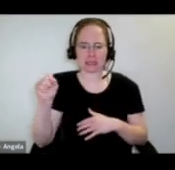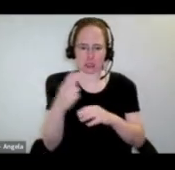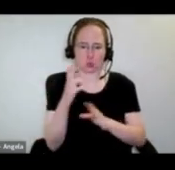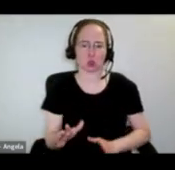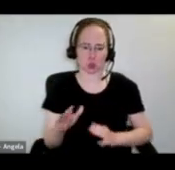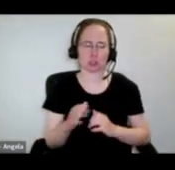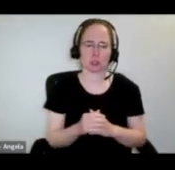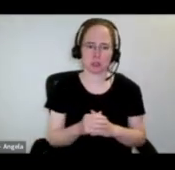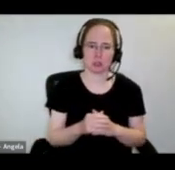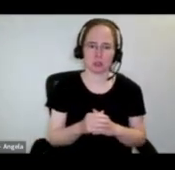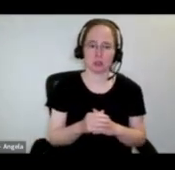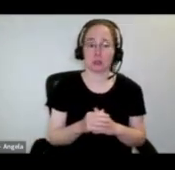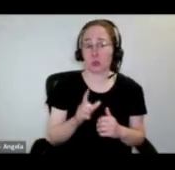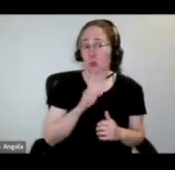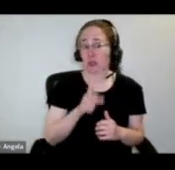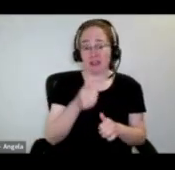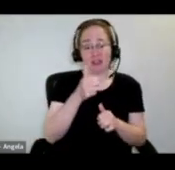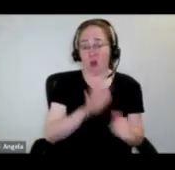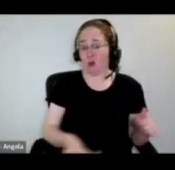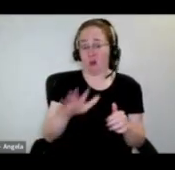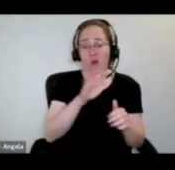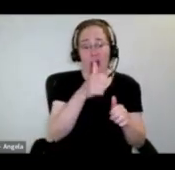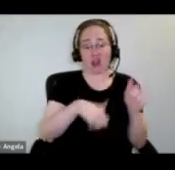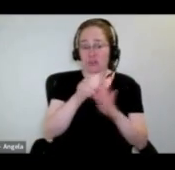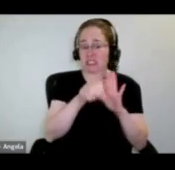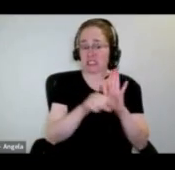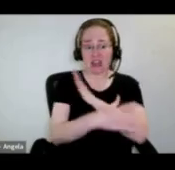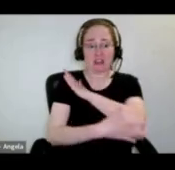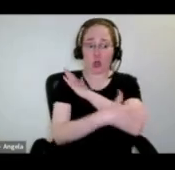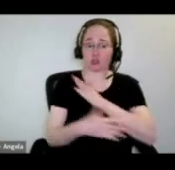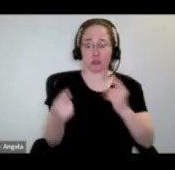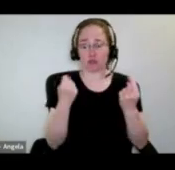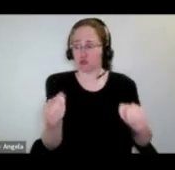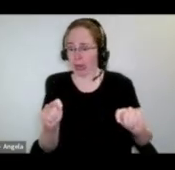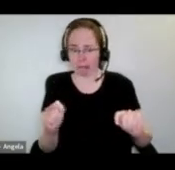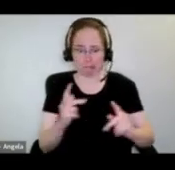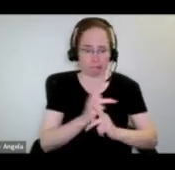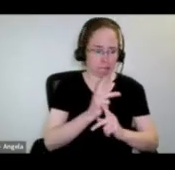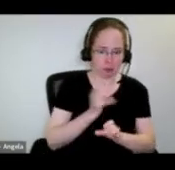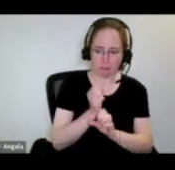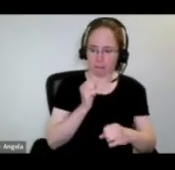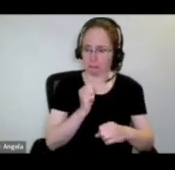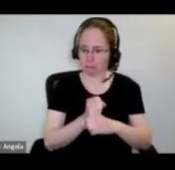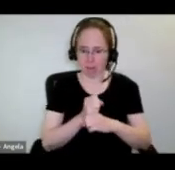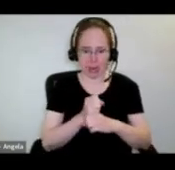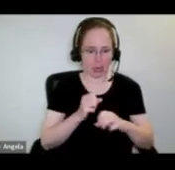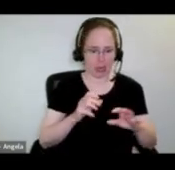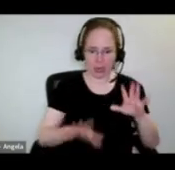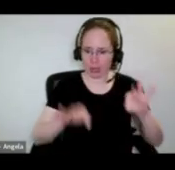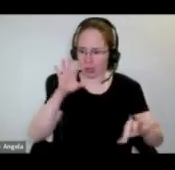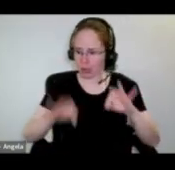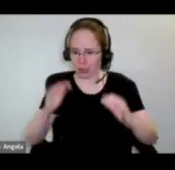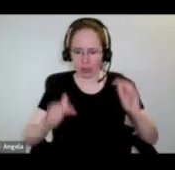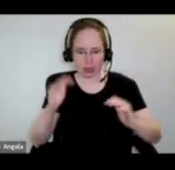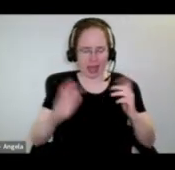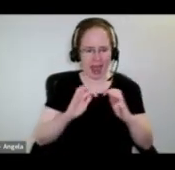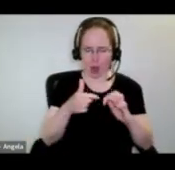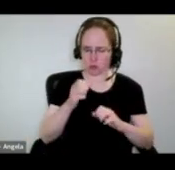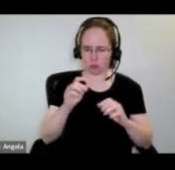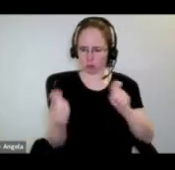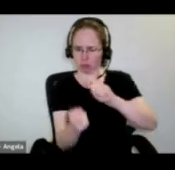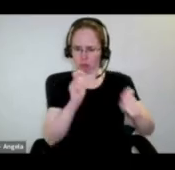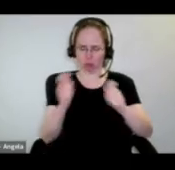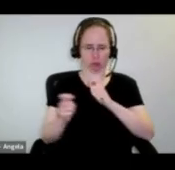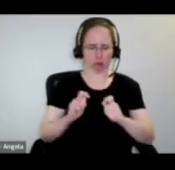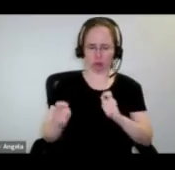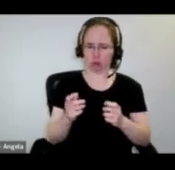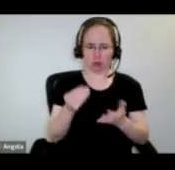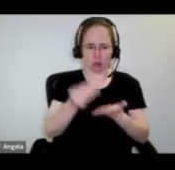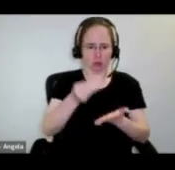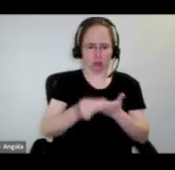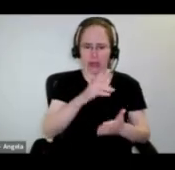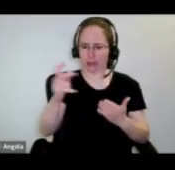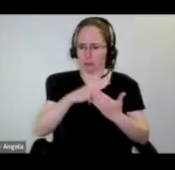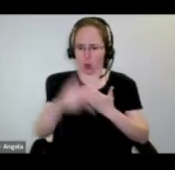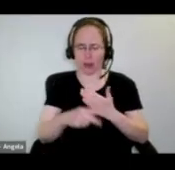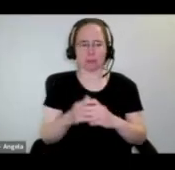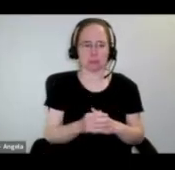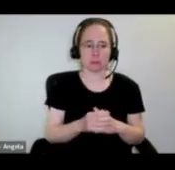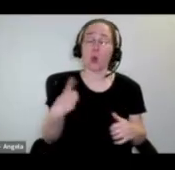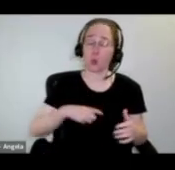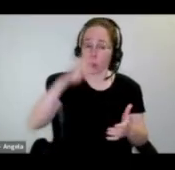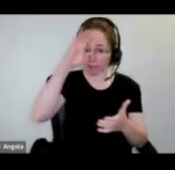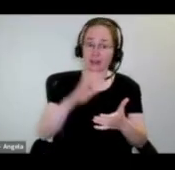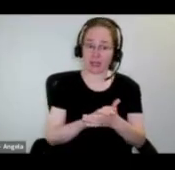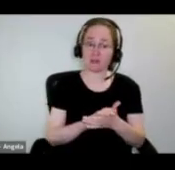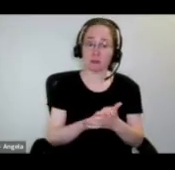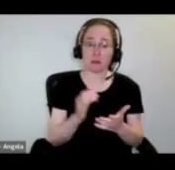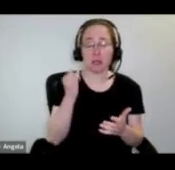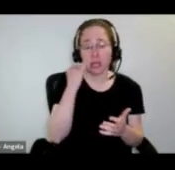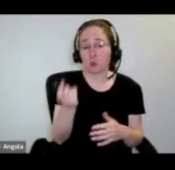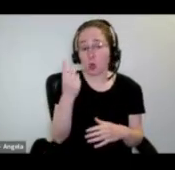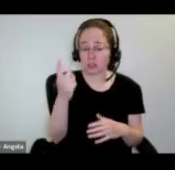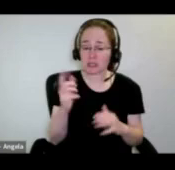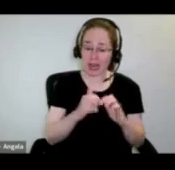Valerie Bradley: while trying to maximize outcomes for LTSS users. So, there's virtually every state in the country now attempting to make these Hobson's choices about how to restructure the resources in the program.